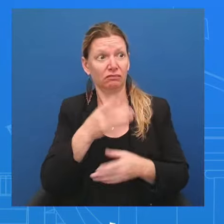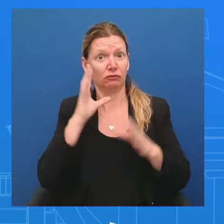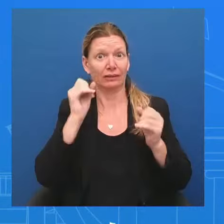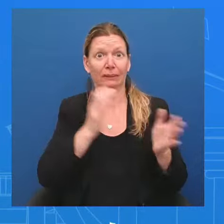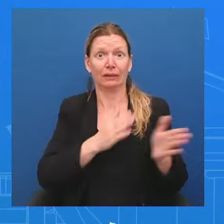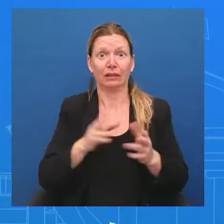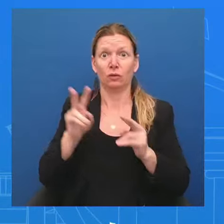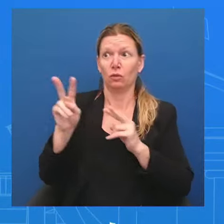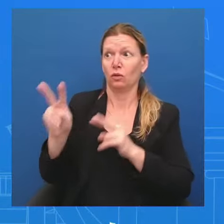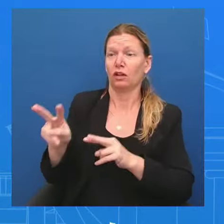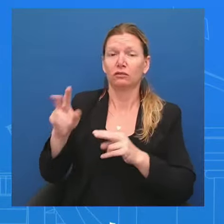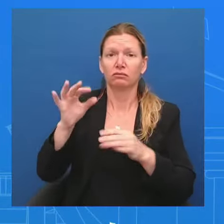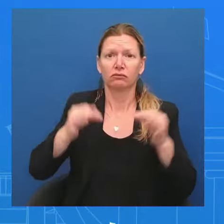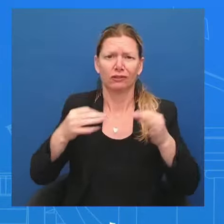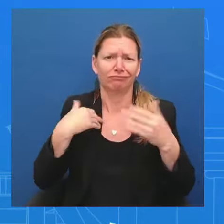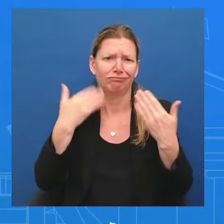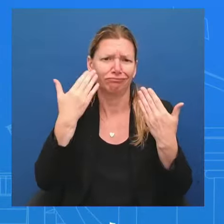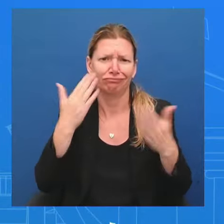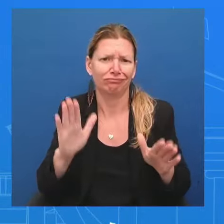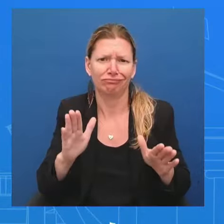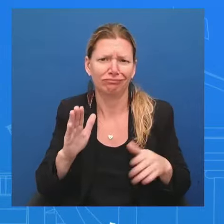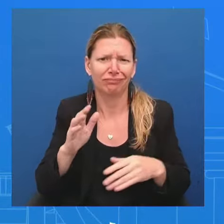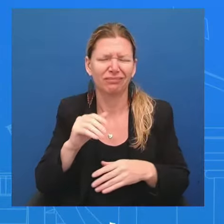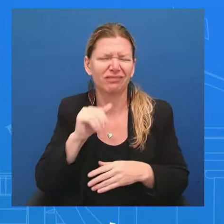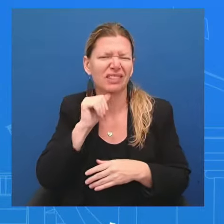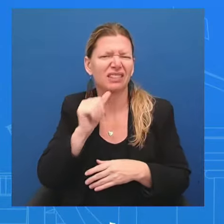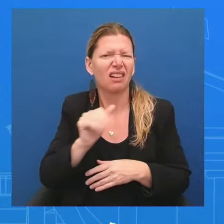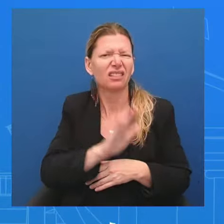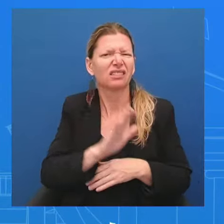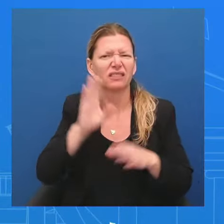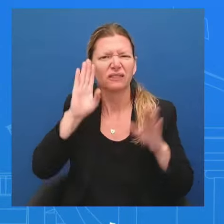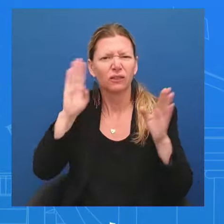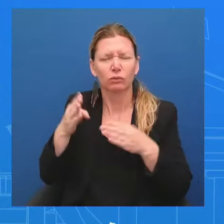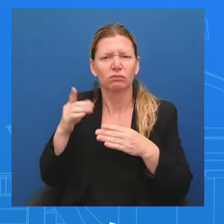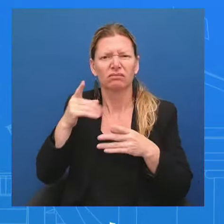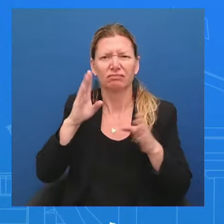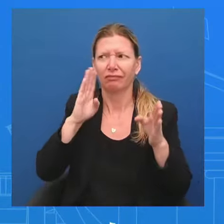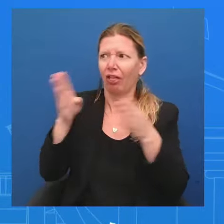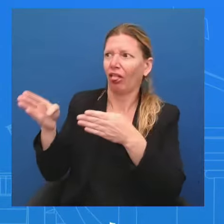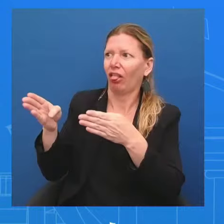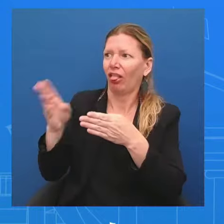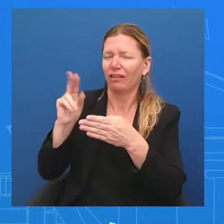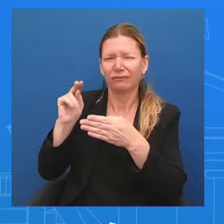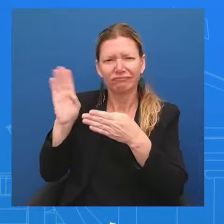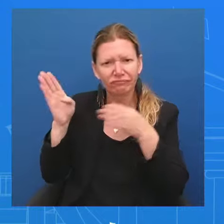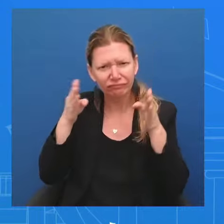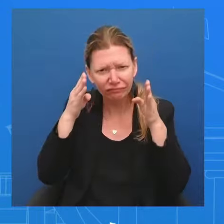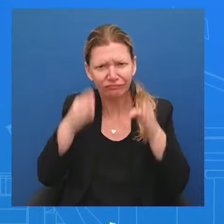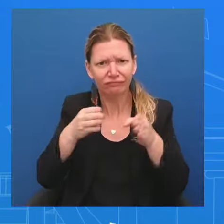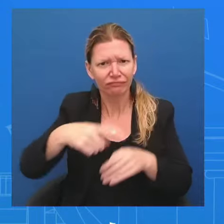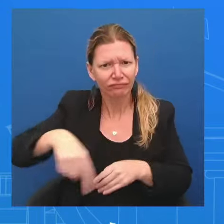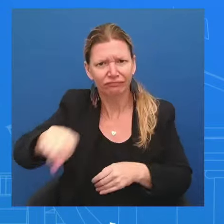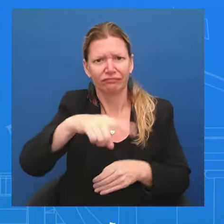He's focused on the American people, and that's what he's been focused -- The Press: expected to respond? Ms. Jean-Pierre: Look, I'm not going to speak